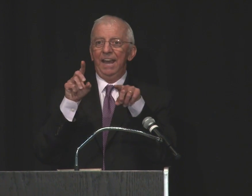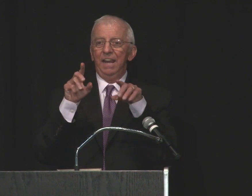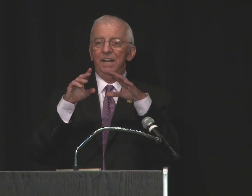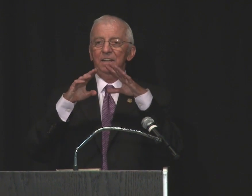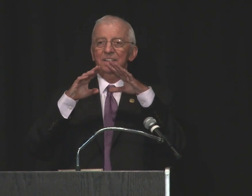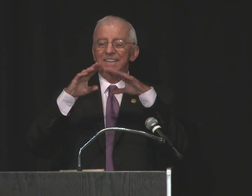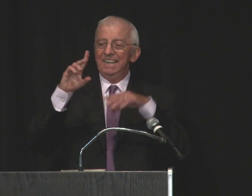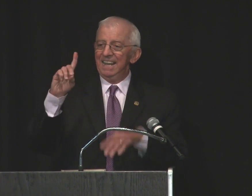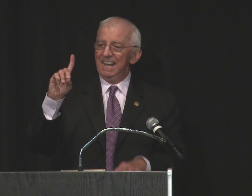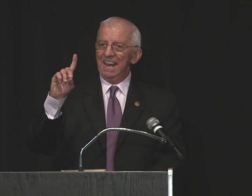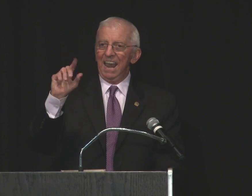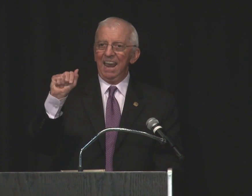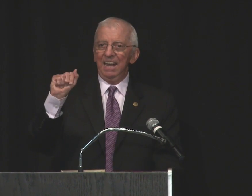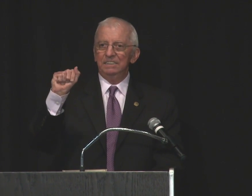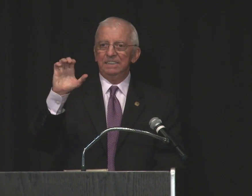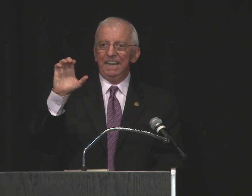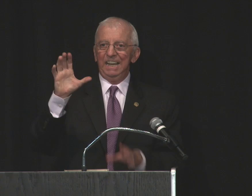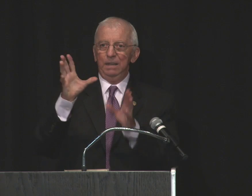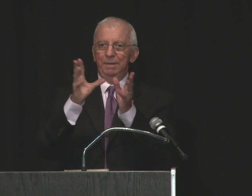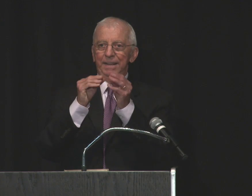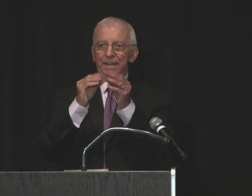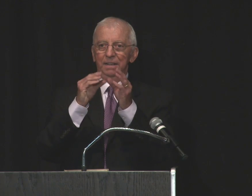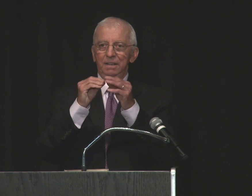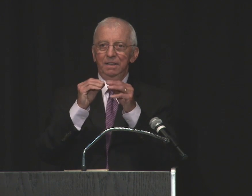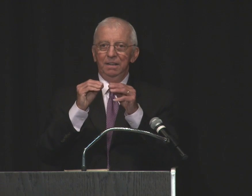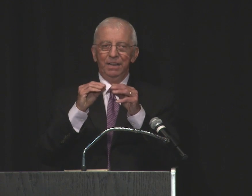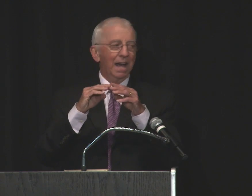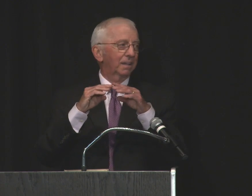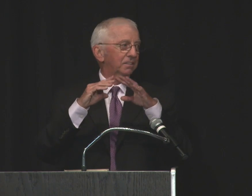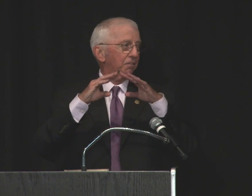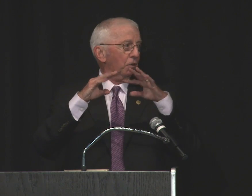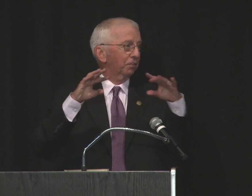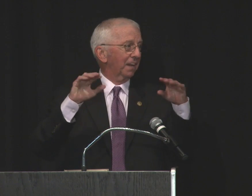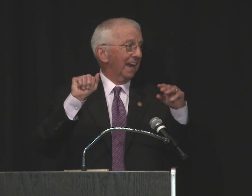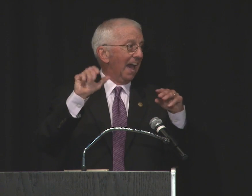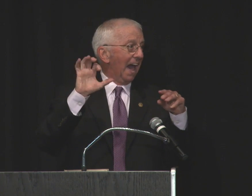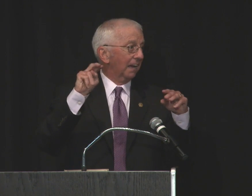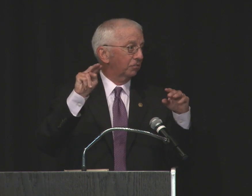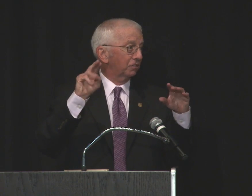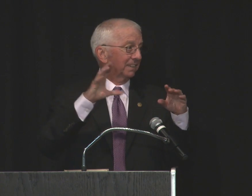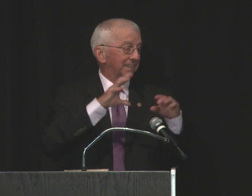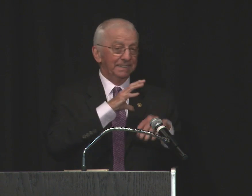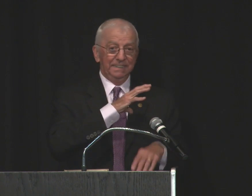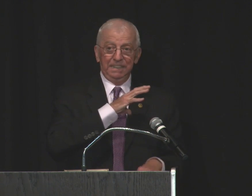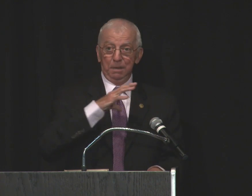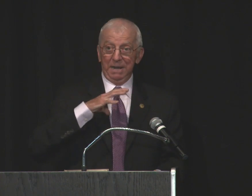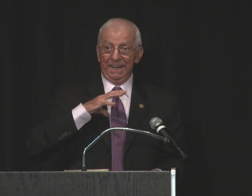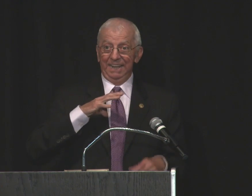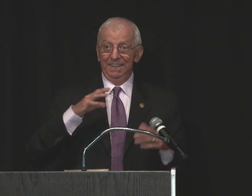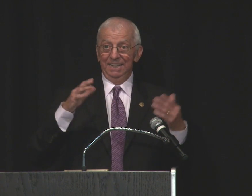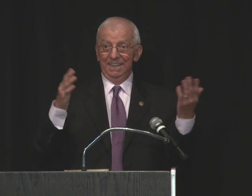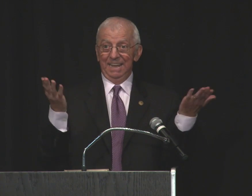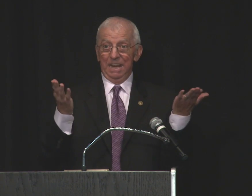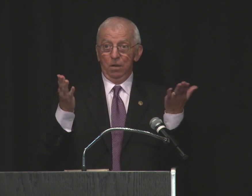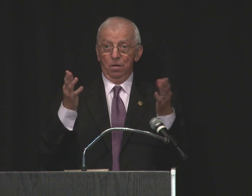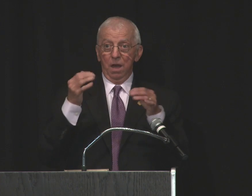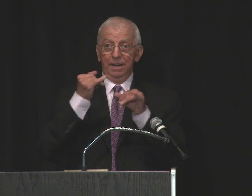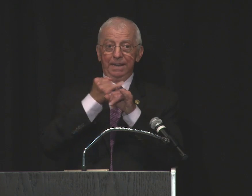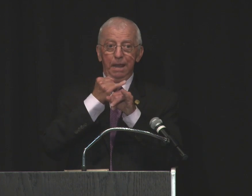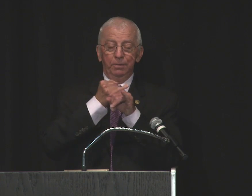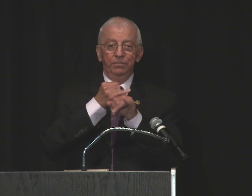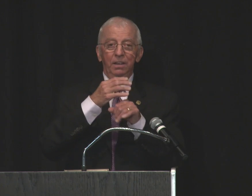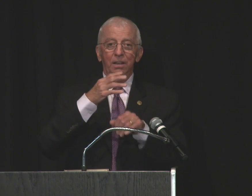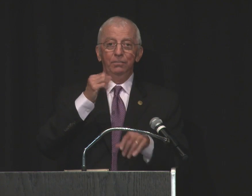a DAC meeting, the Diversity Action Committee here on campus.